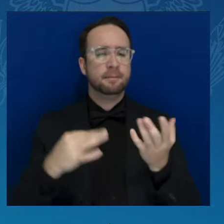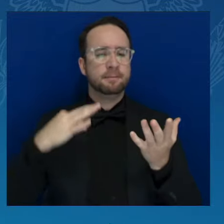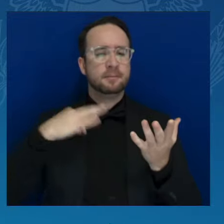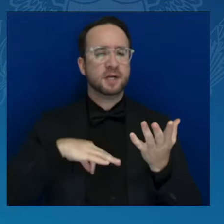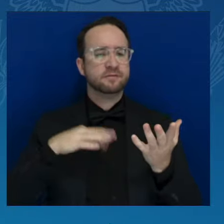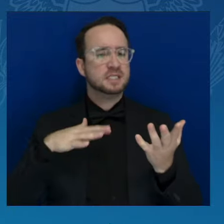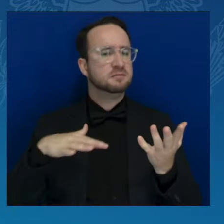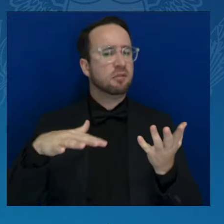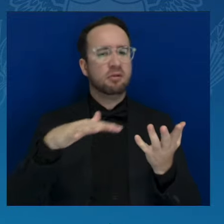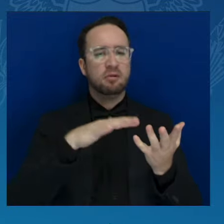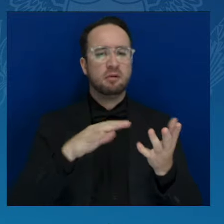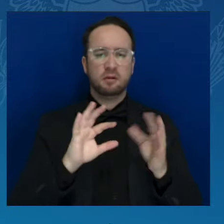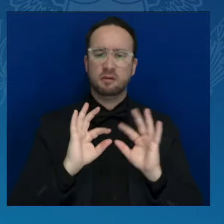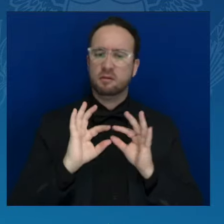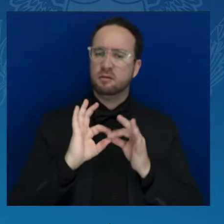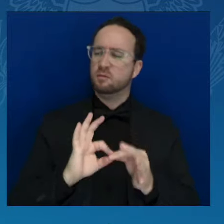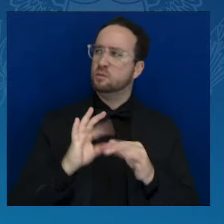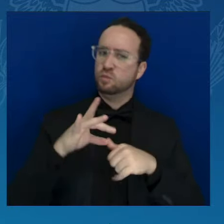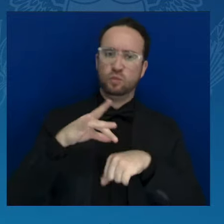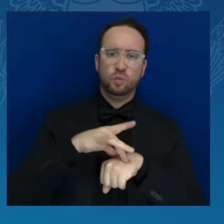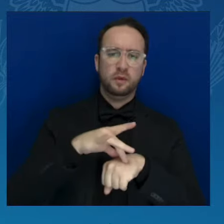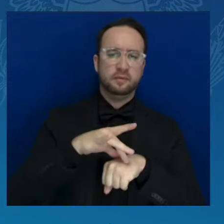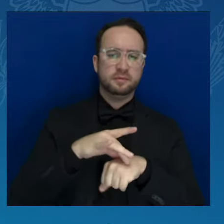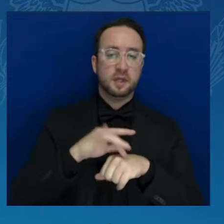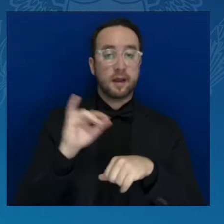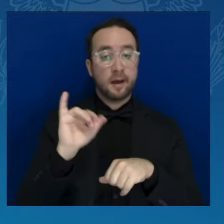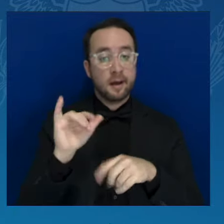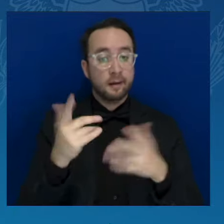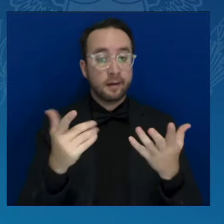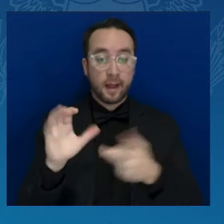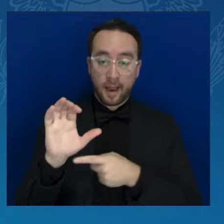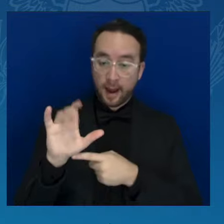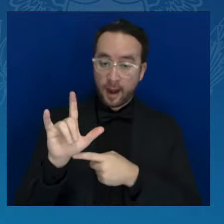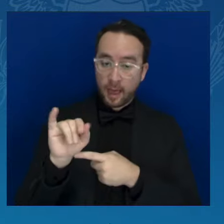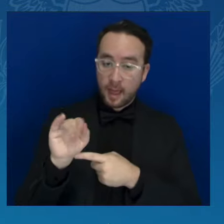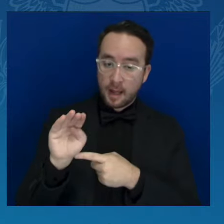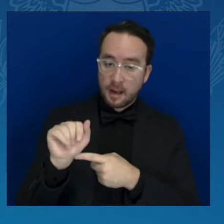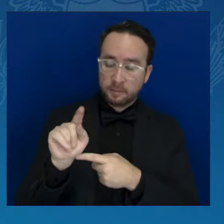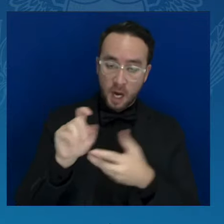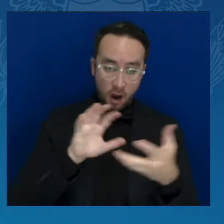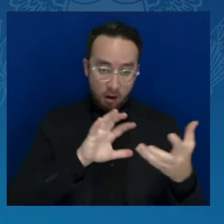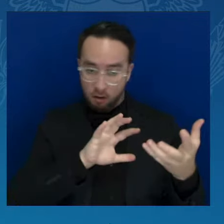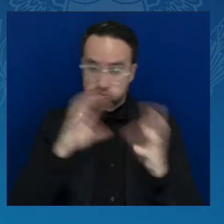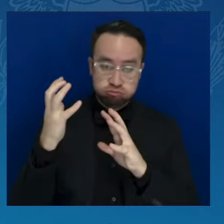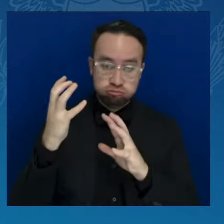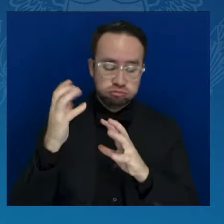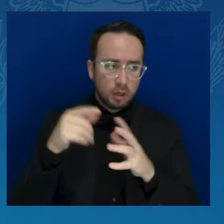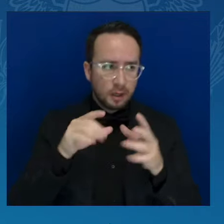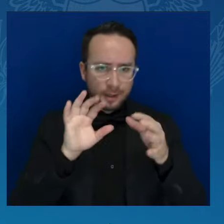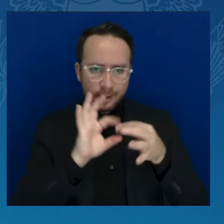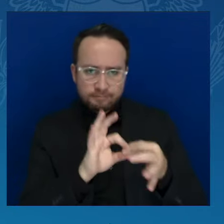and creating good jobs. And then finally, but hardly least the issue of our efforts to lead the world, as the Vice President